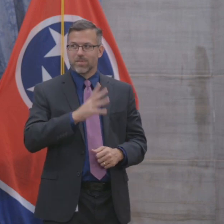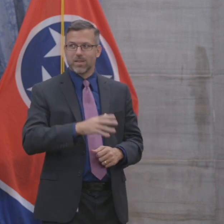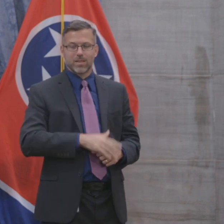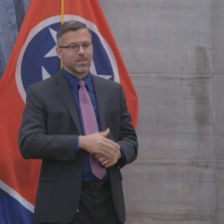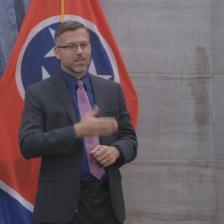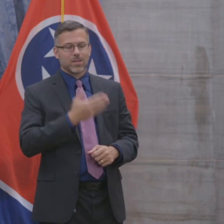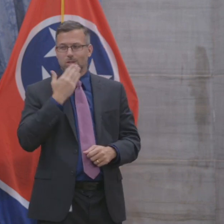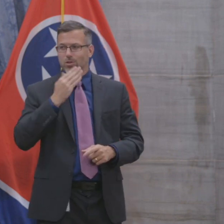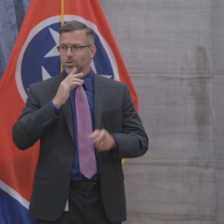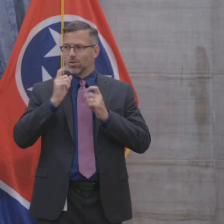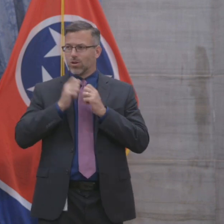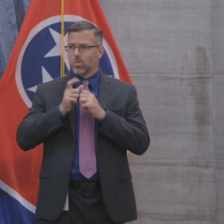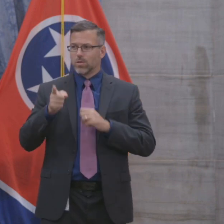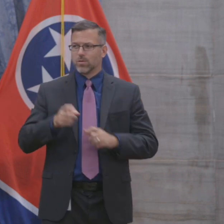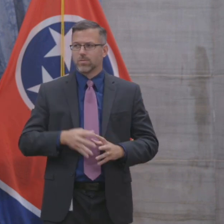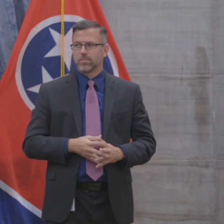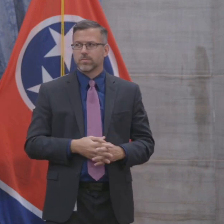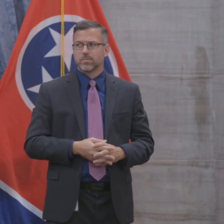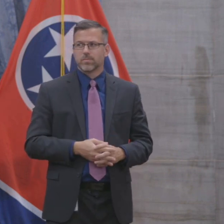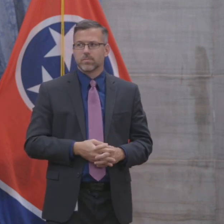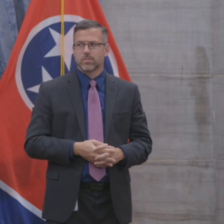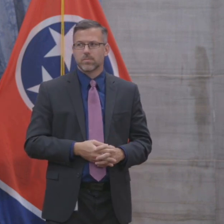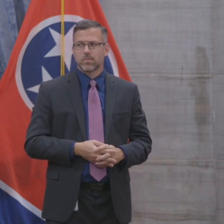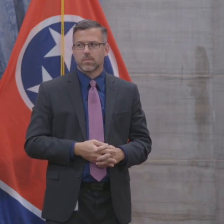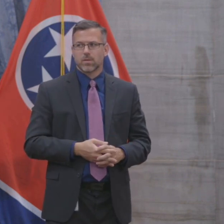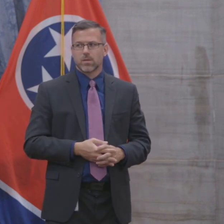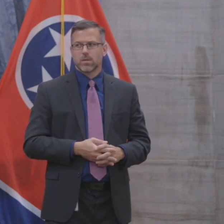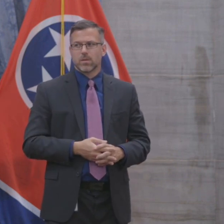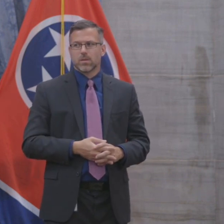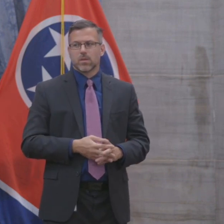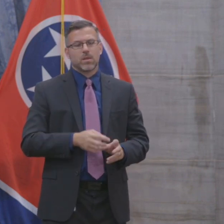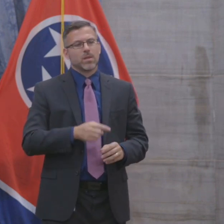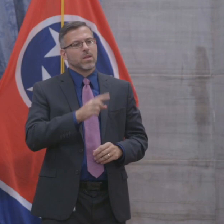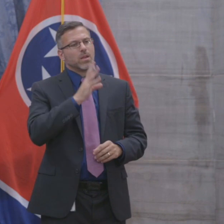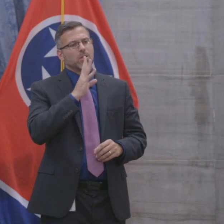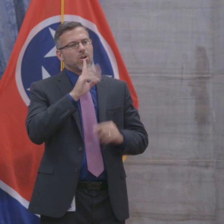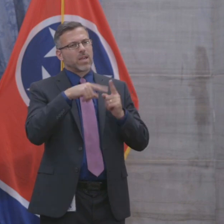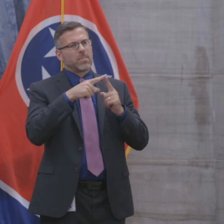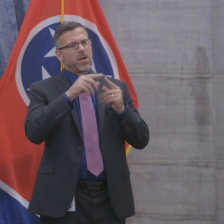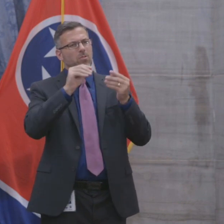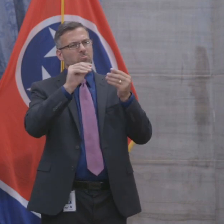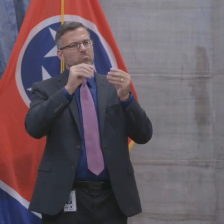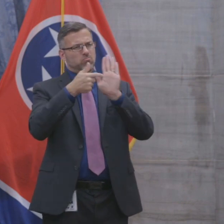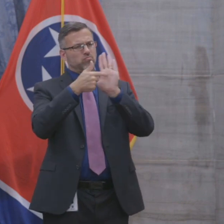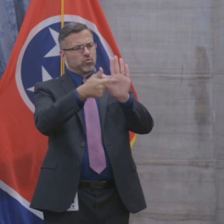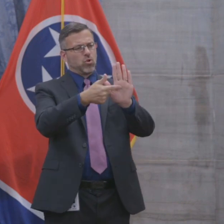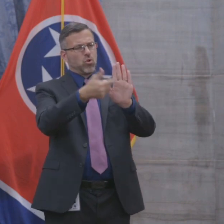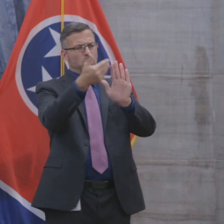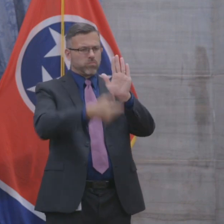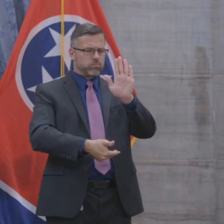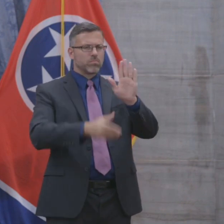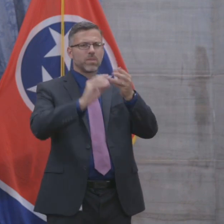We are working on that. First of all, we need to remember that parents and children -- the parents of children that are exposed and teachers that are exposed, have